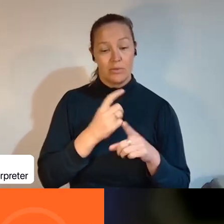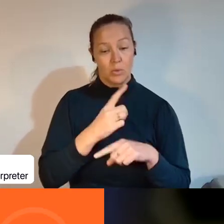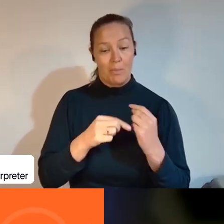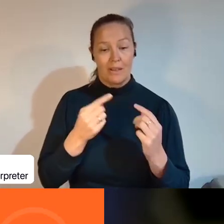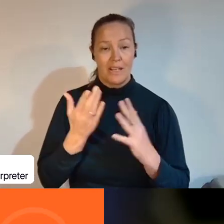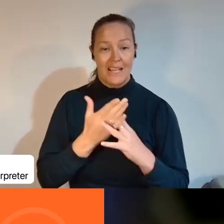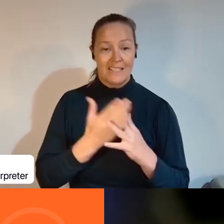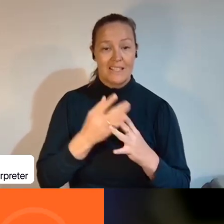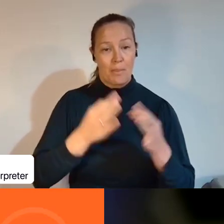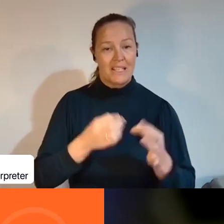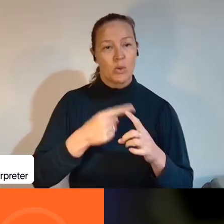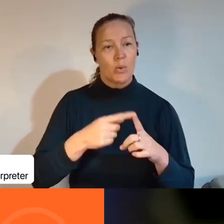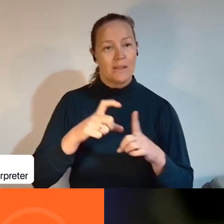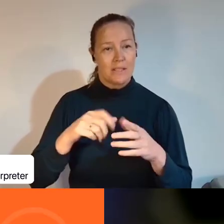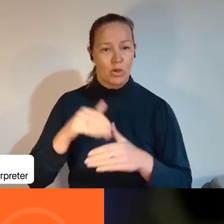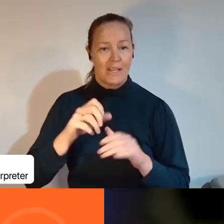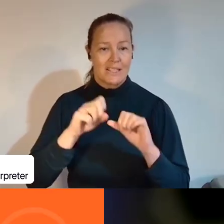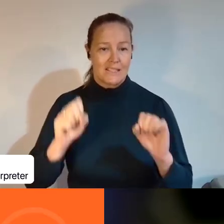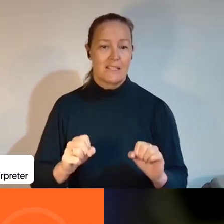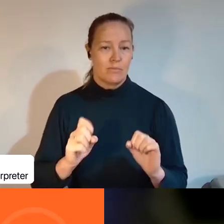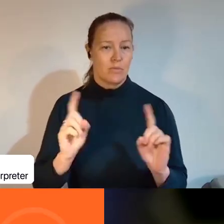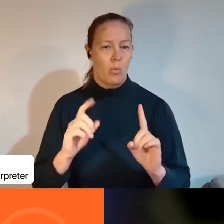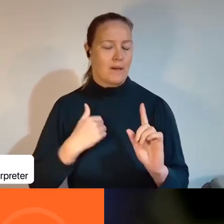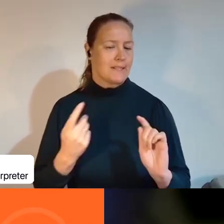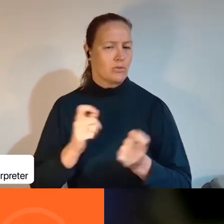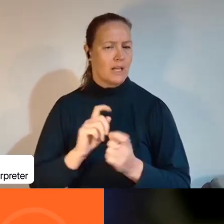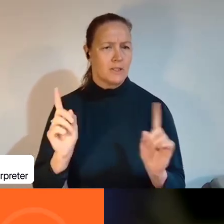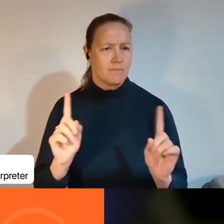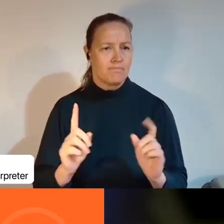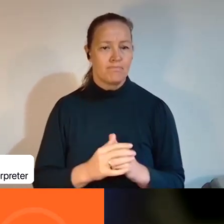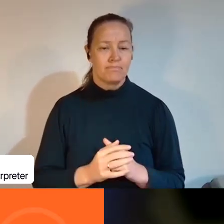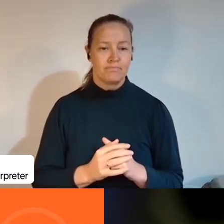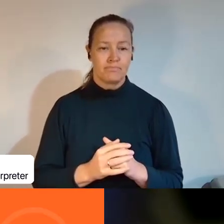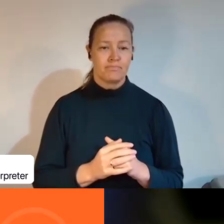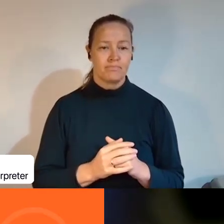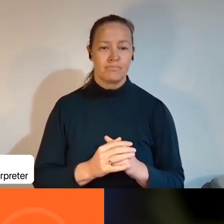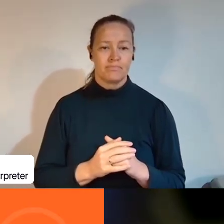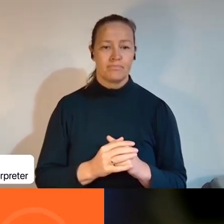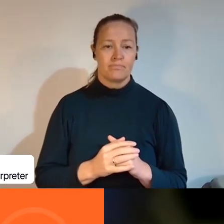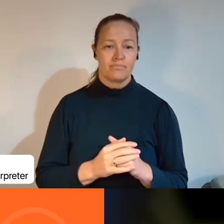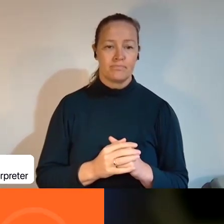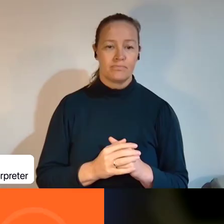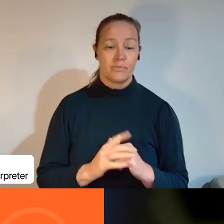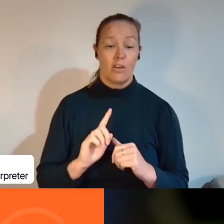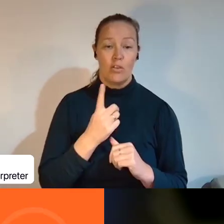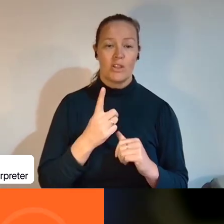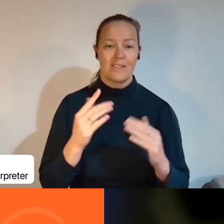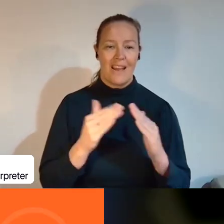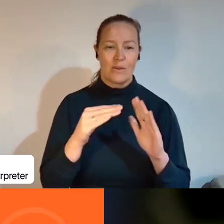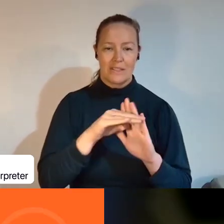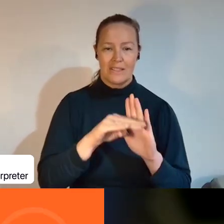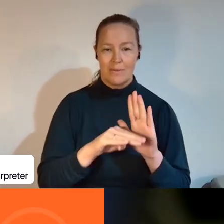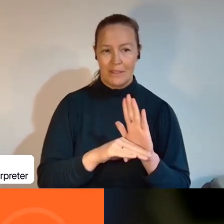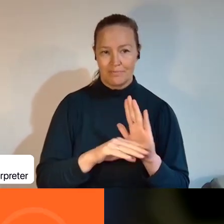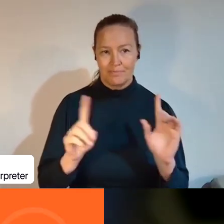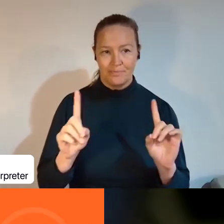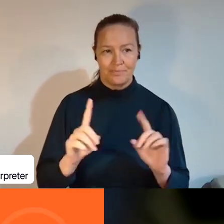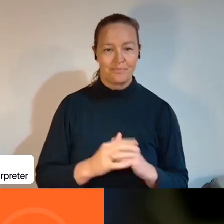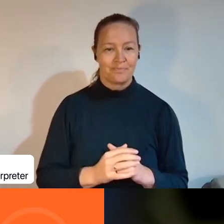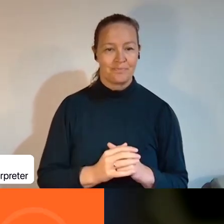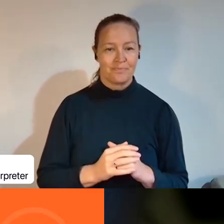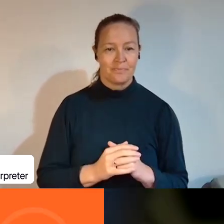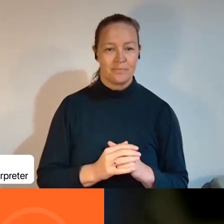what needs to change. Before we get started, some quick housekeeping notes. After each panel,